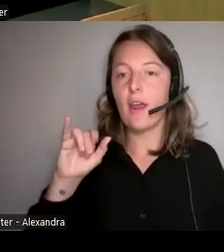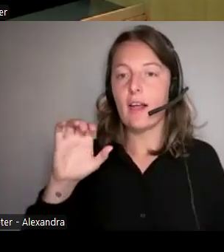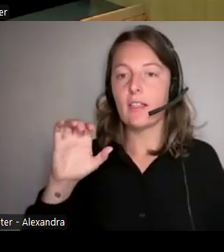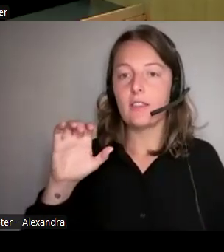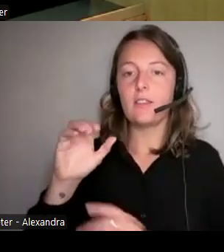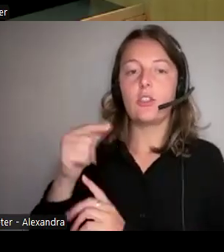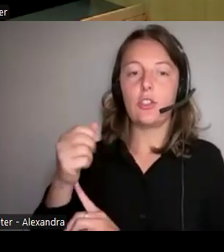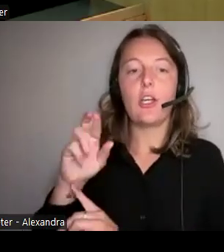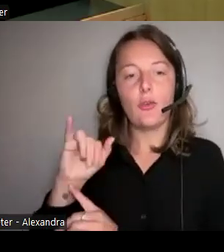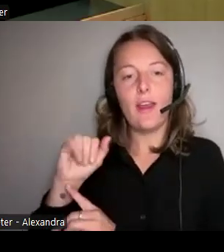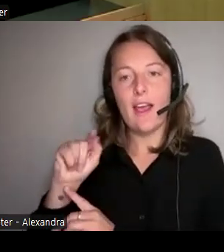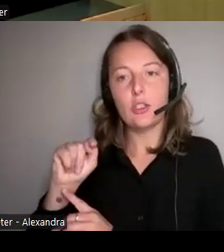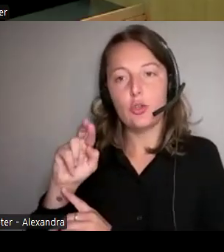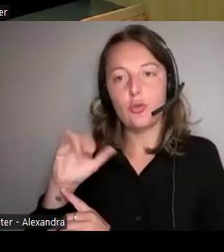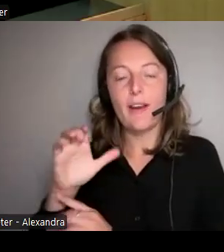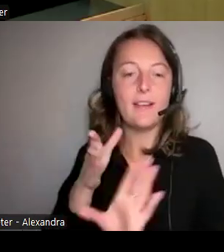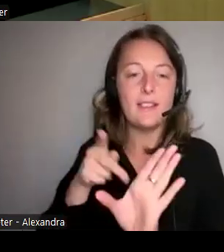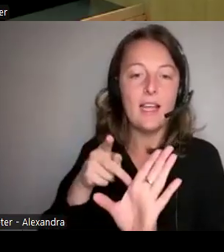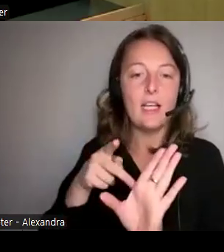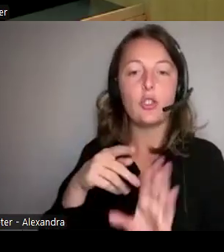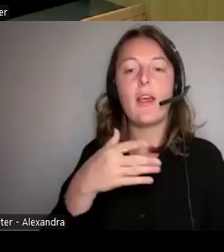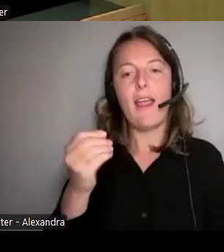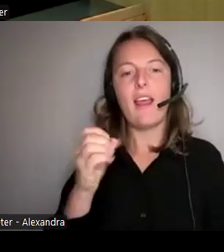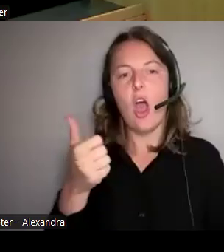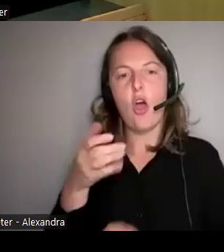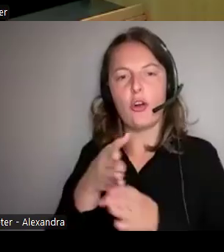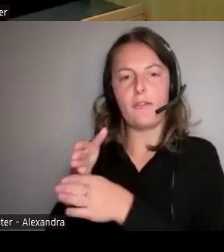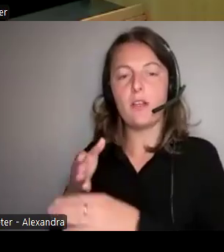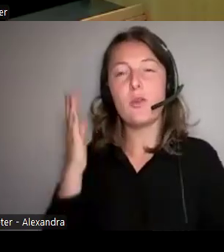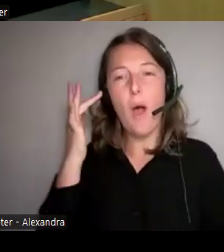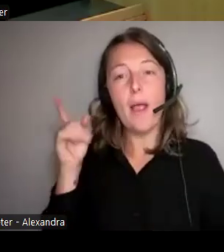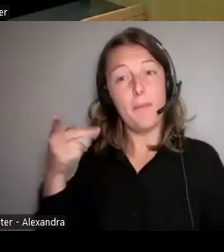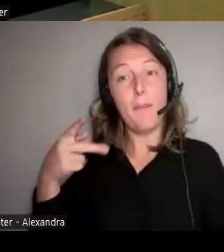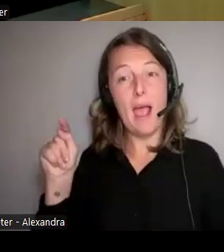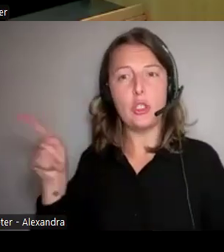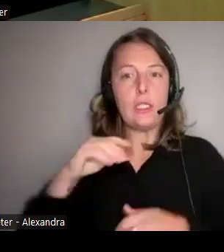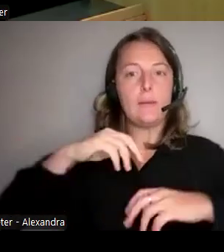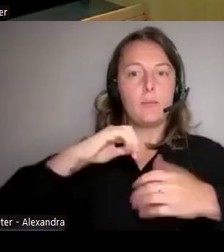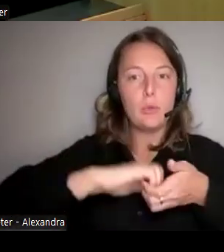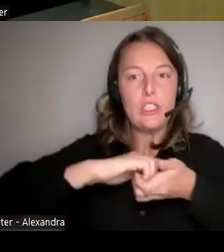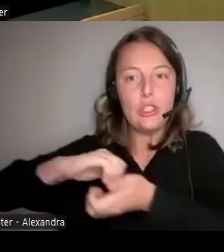bridges a lot of different fields and and let me mention that uh again in just a minute from